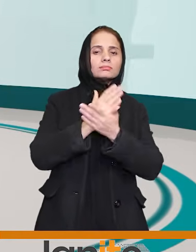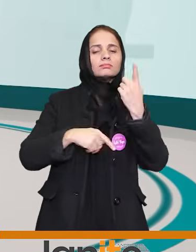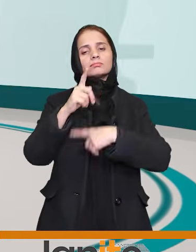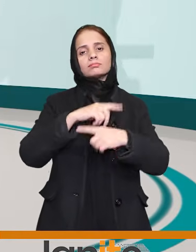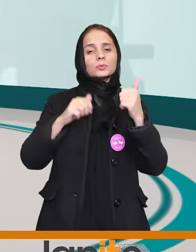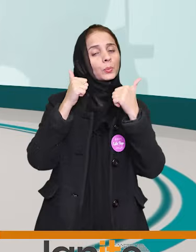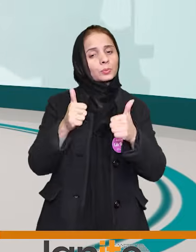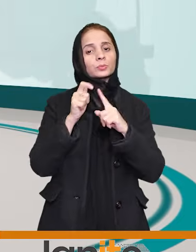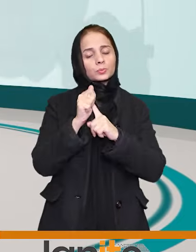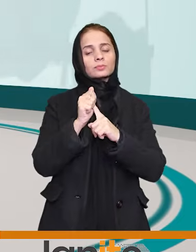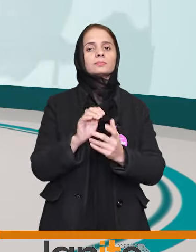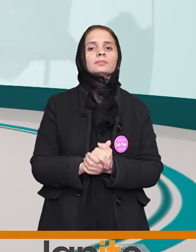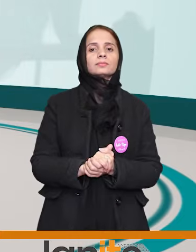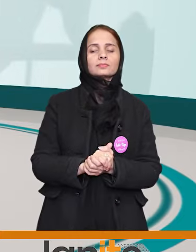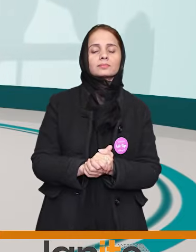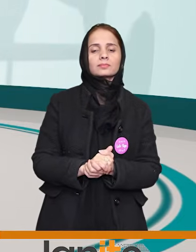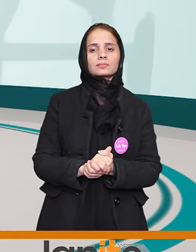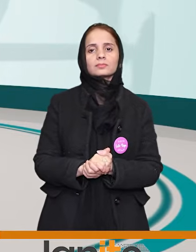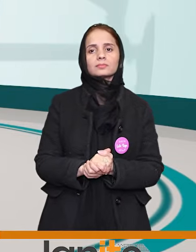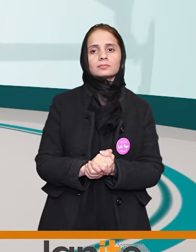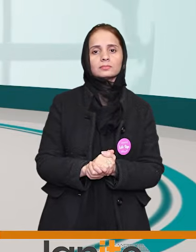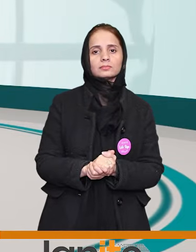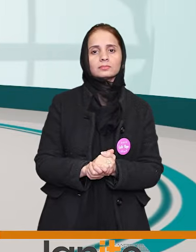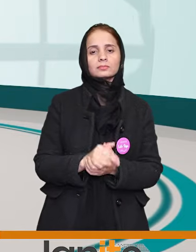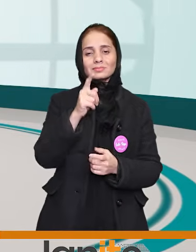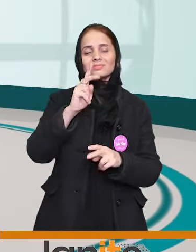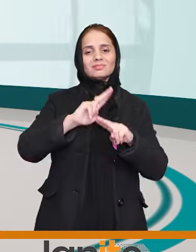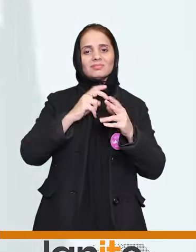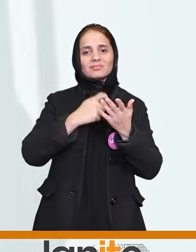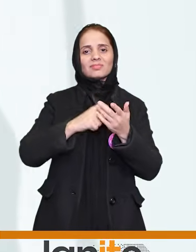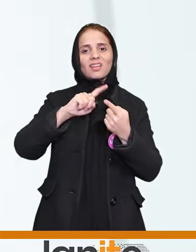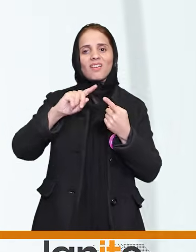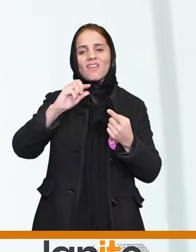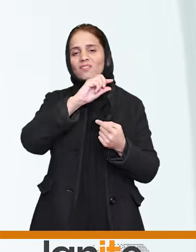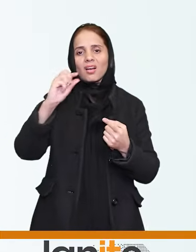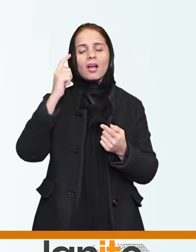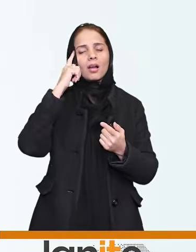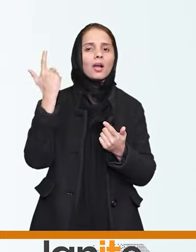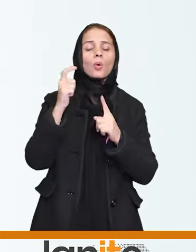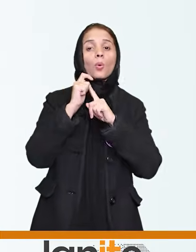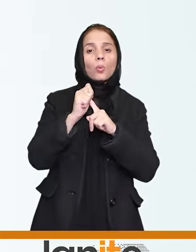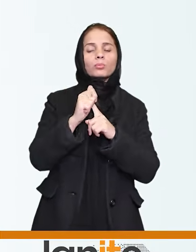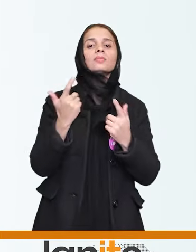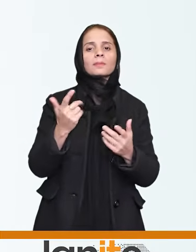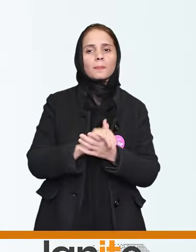But this does not mean that the biggest drawback of freelance